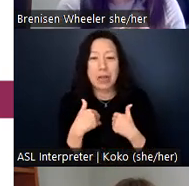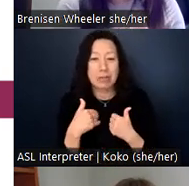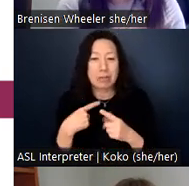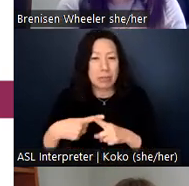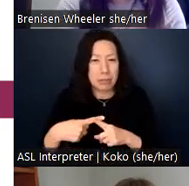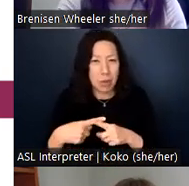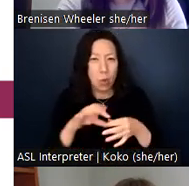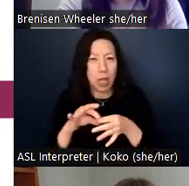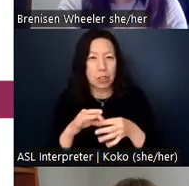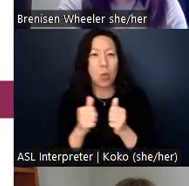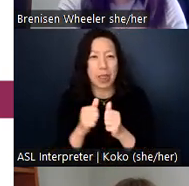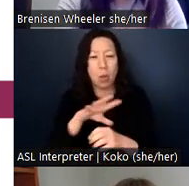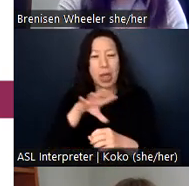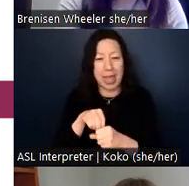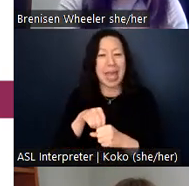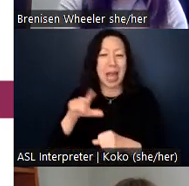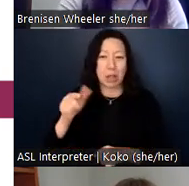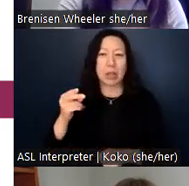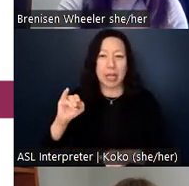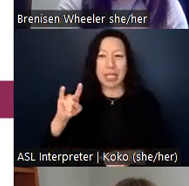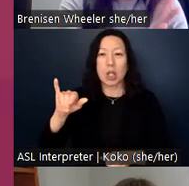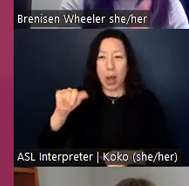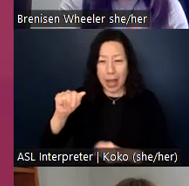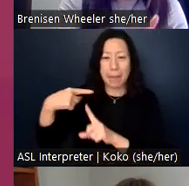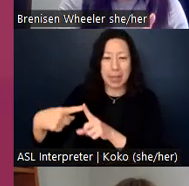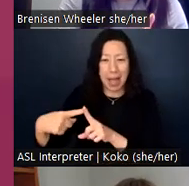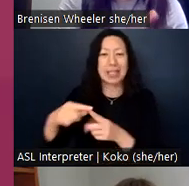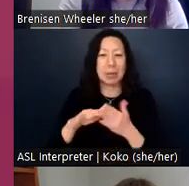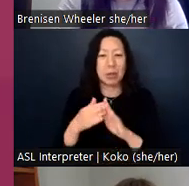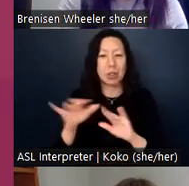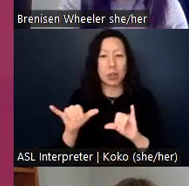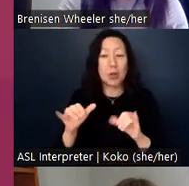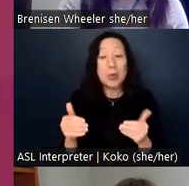13:01:39 So stay tuned for that. but this is a little precursor again.